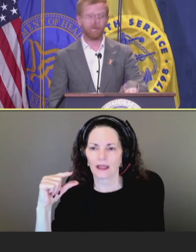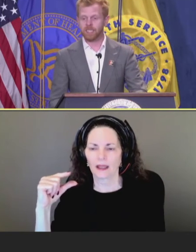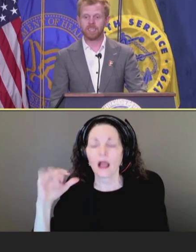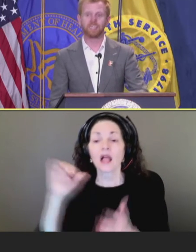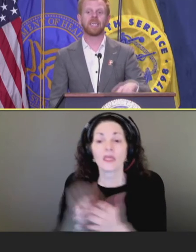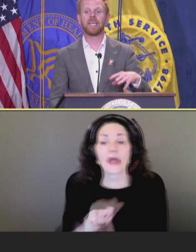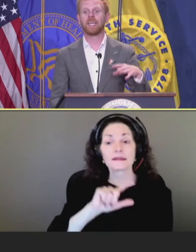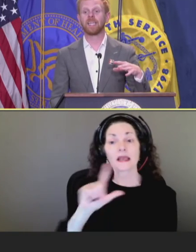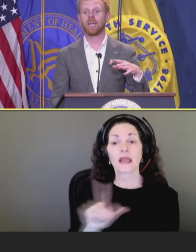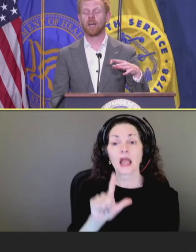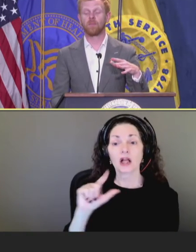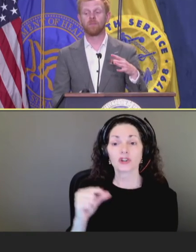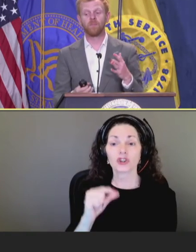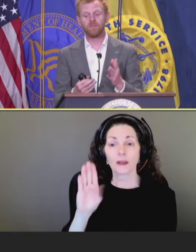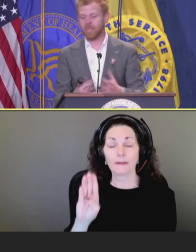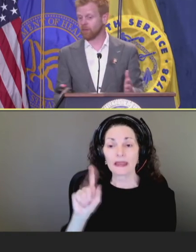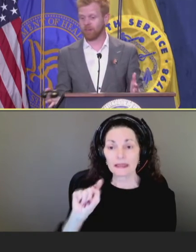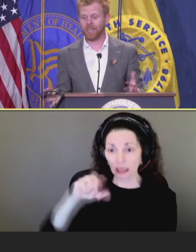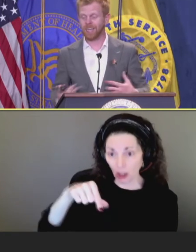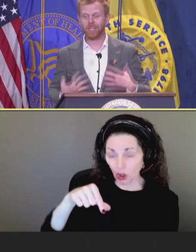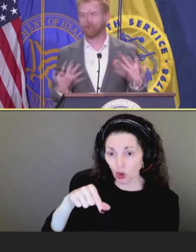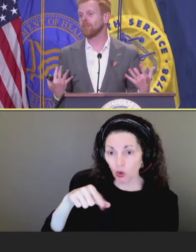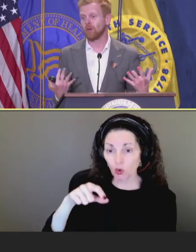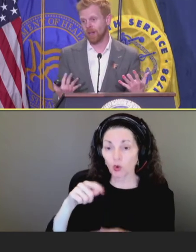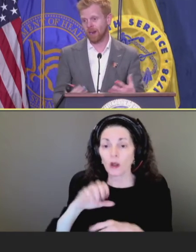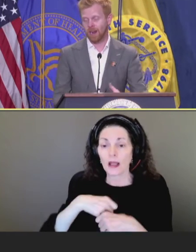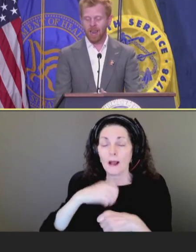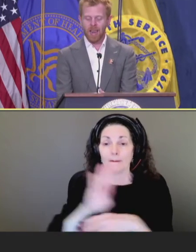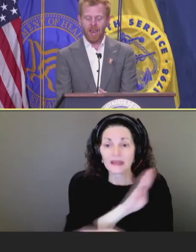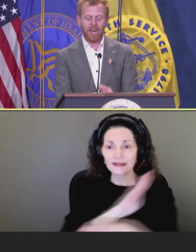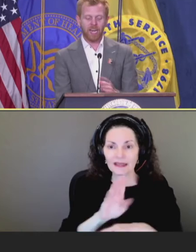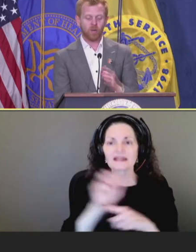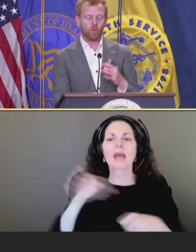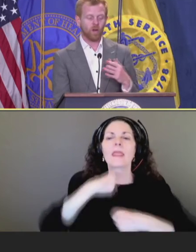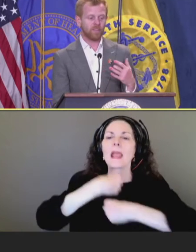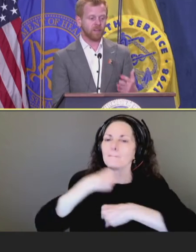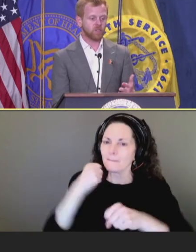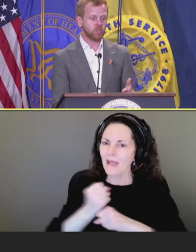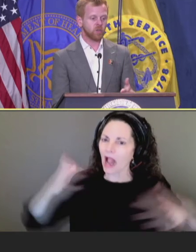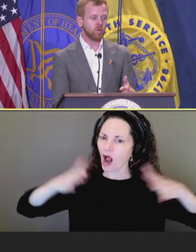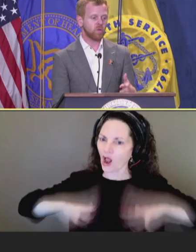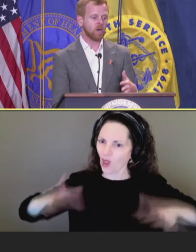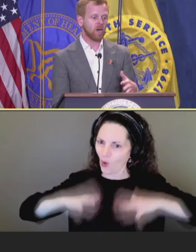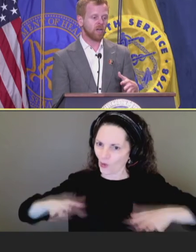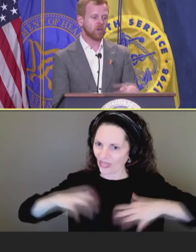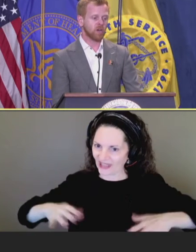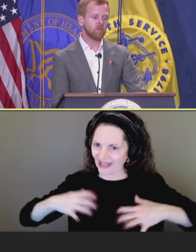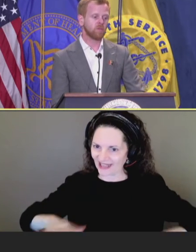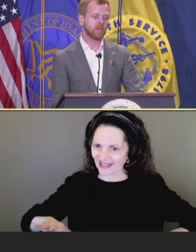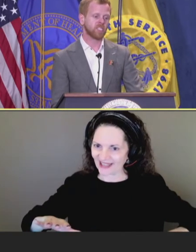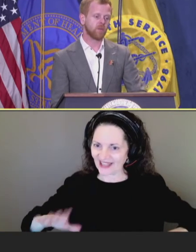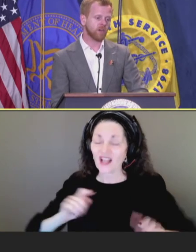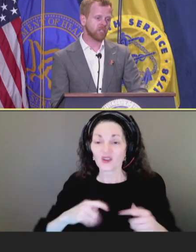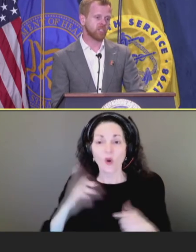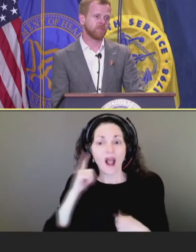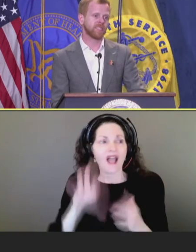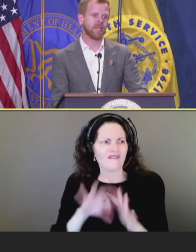business and they create clothing wear. And what I found so incredible about this partnership is that